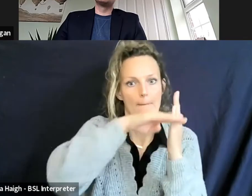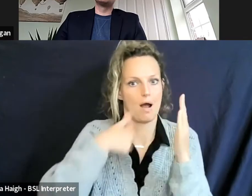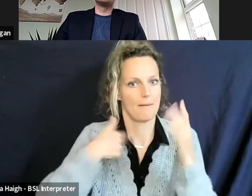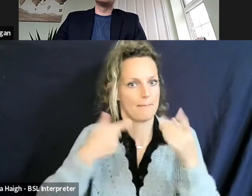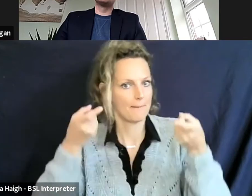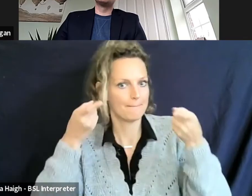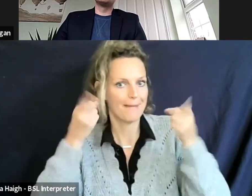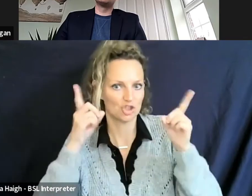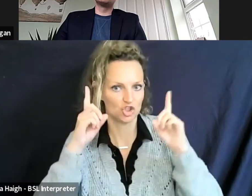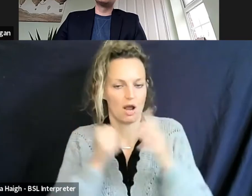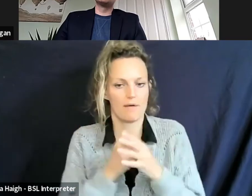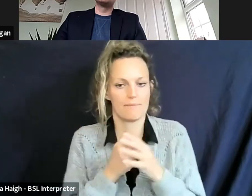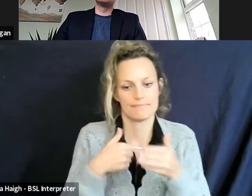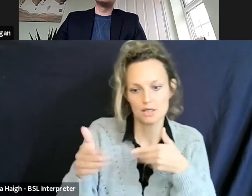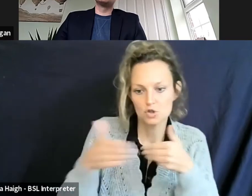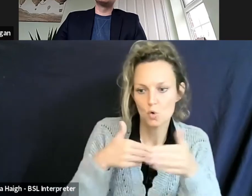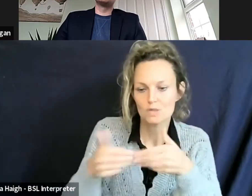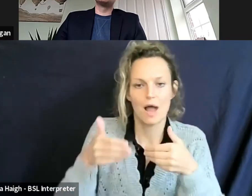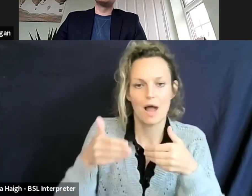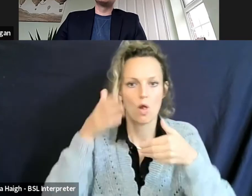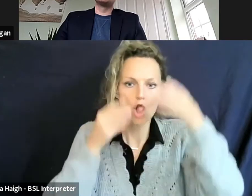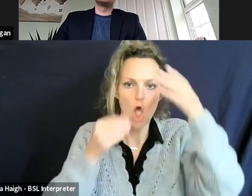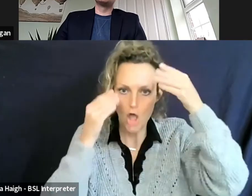I have joined HMRC six years ago as an AA, which is our grade at the bottom and I am now four grades up.